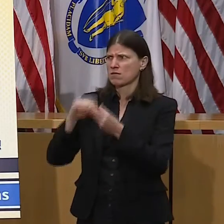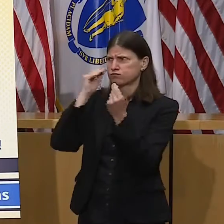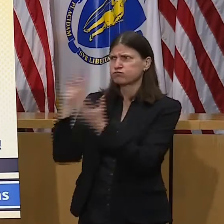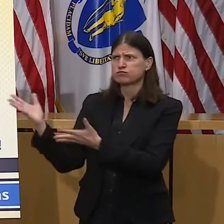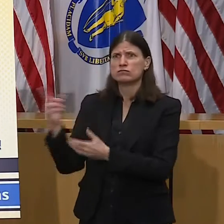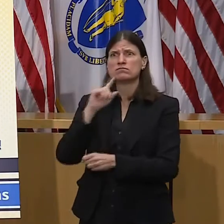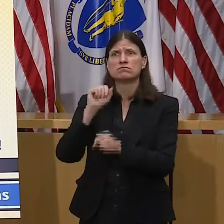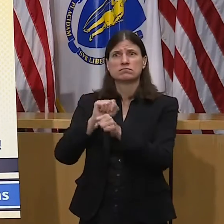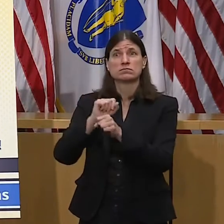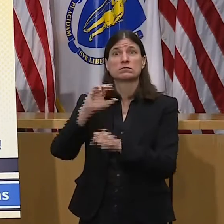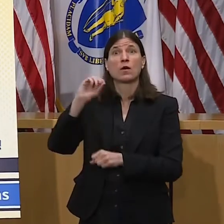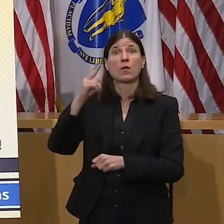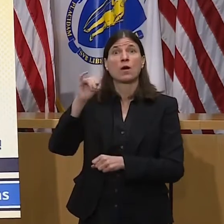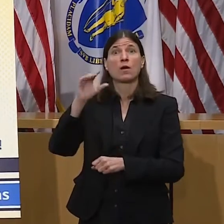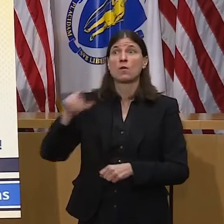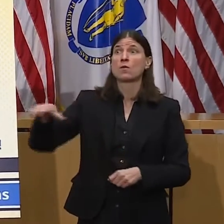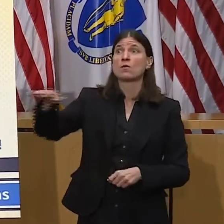YOU ARE BETWEEN THE AGES.